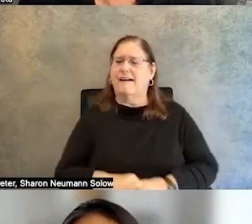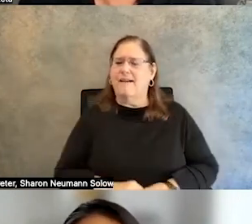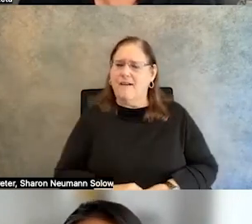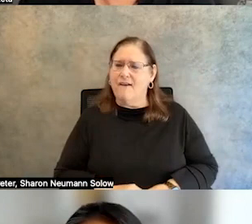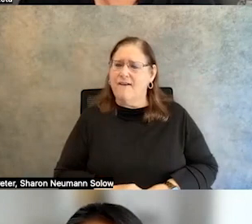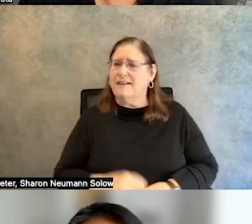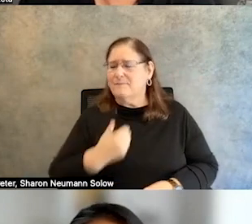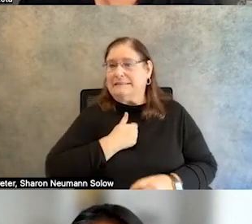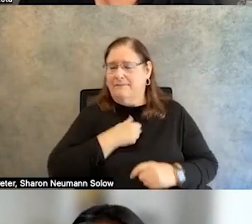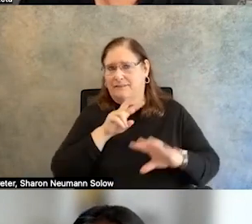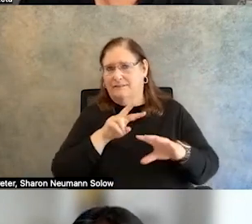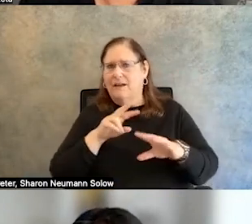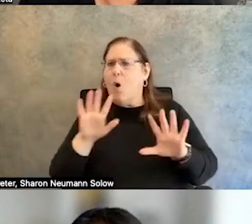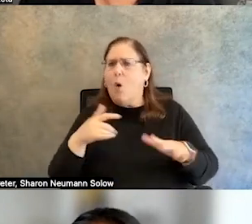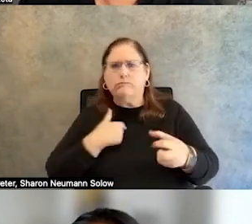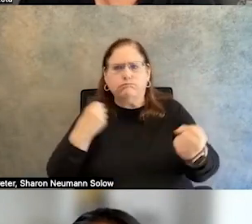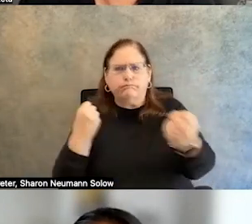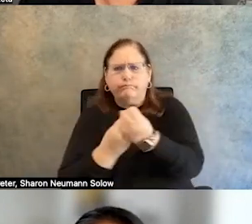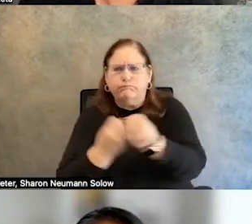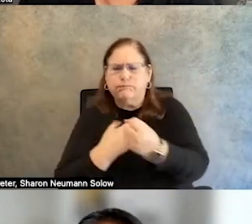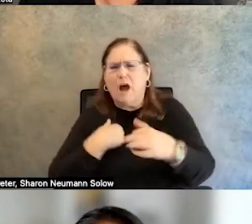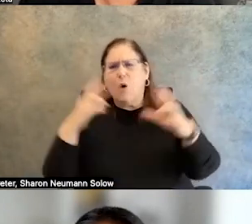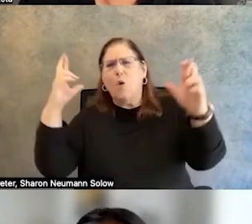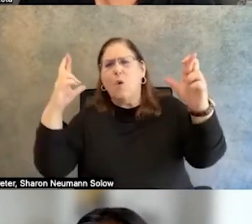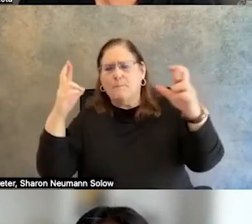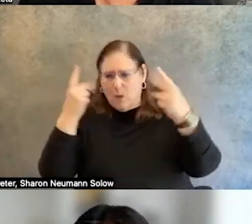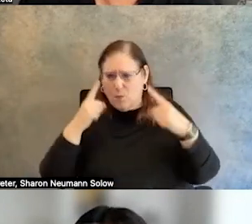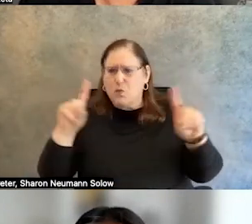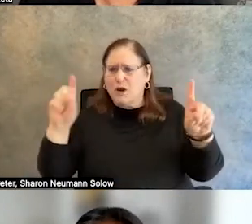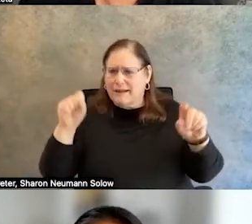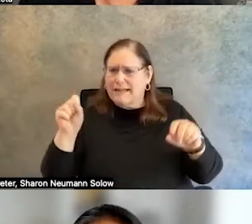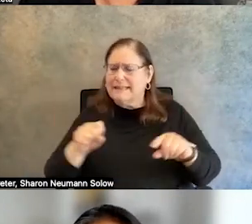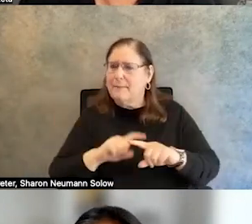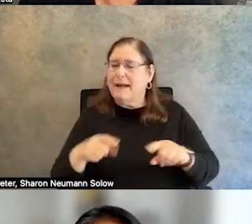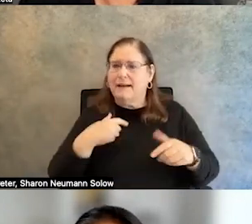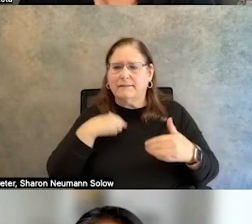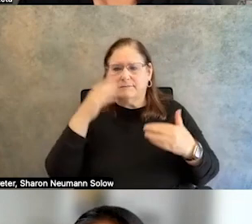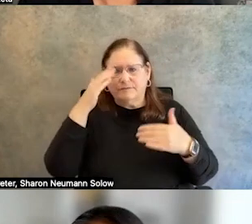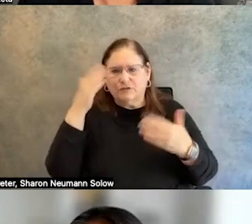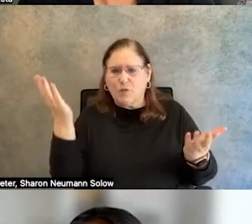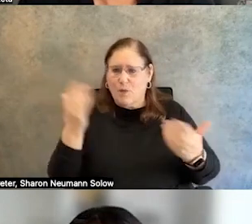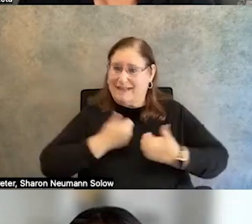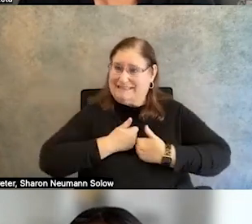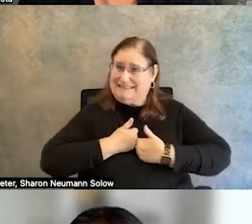I root for a lot of it to work. I just don't know personally for sure how it's working.